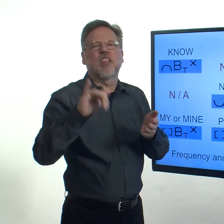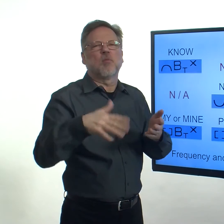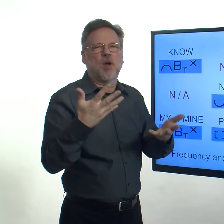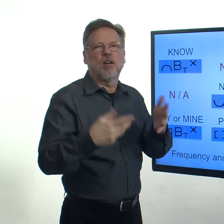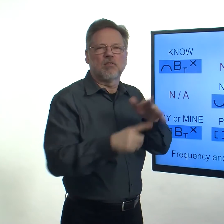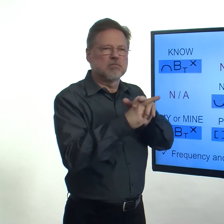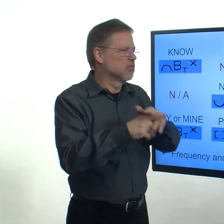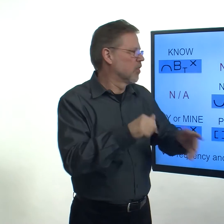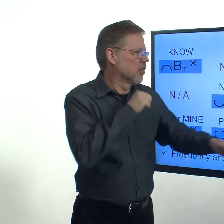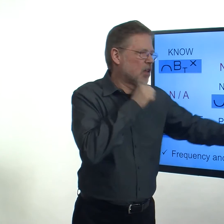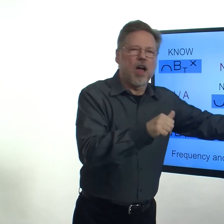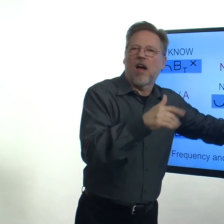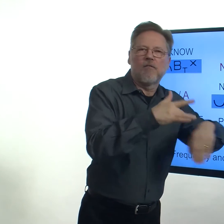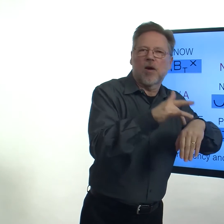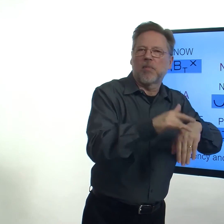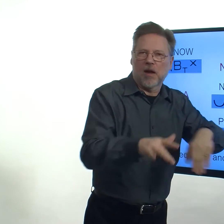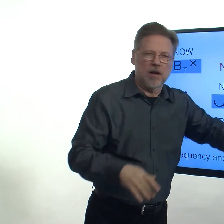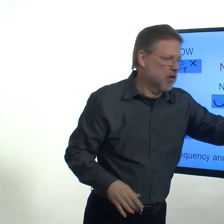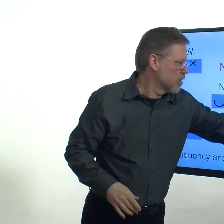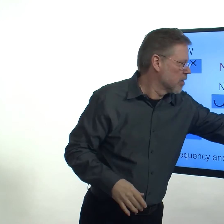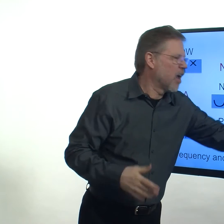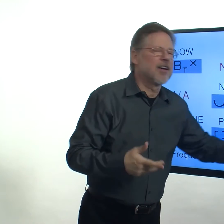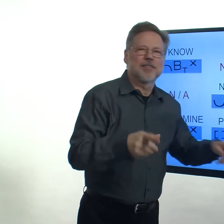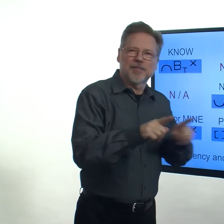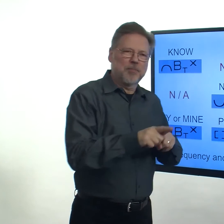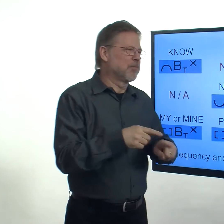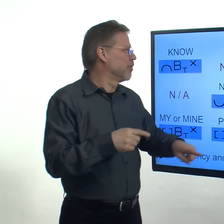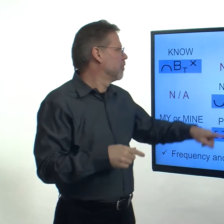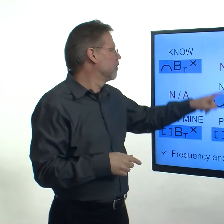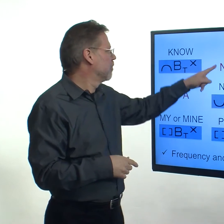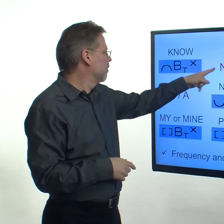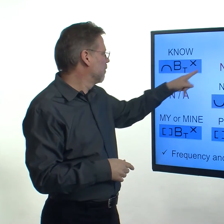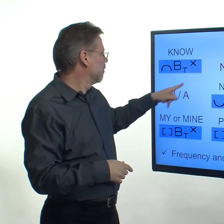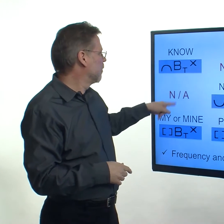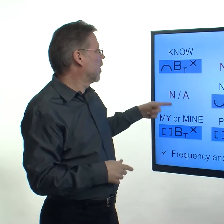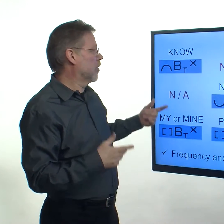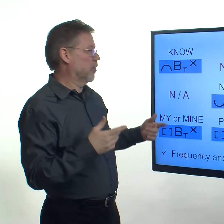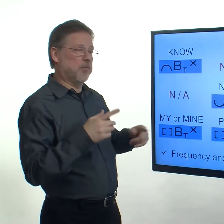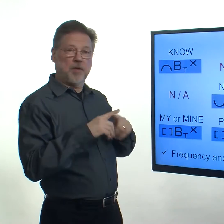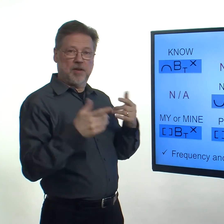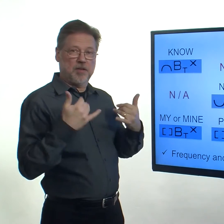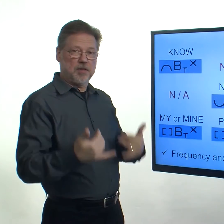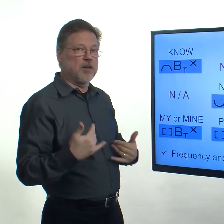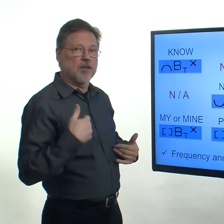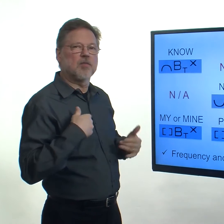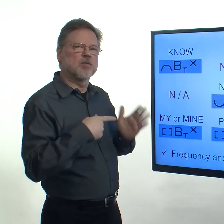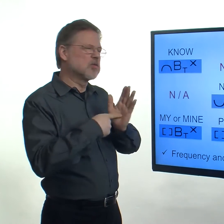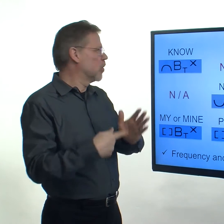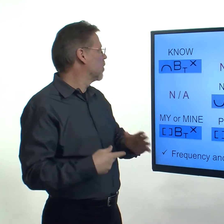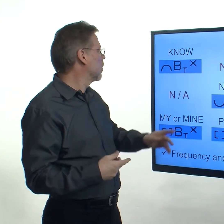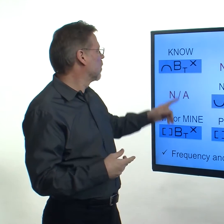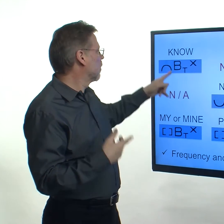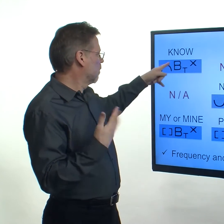the cell as “Not Available.” The same goes for these two cells. But now, I’ve